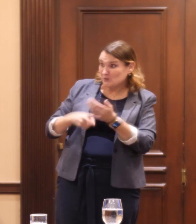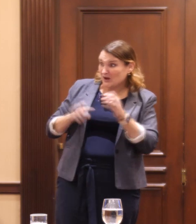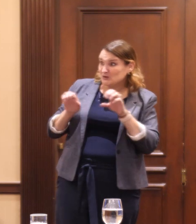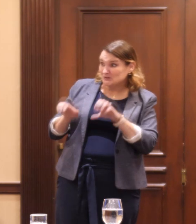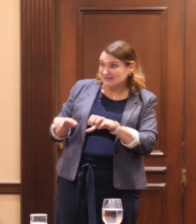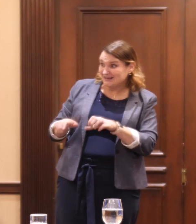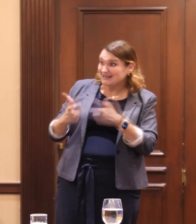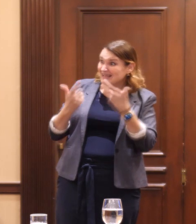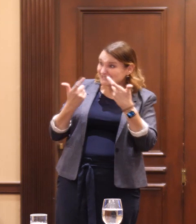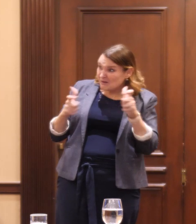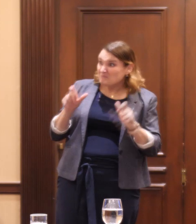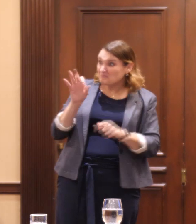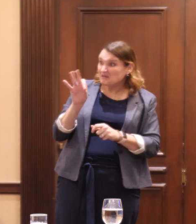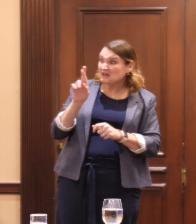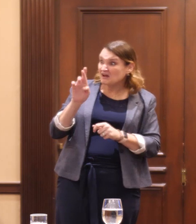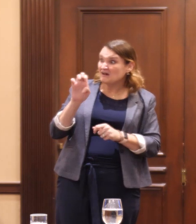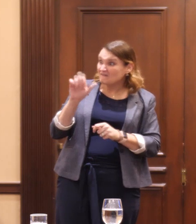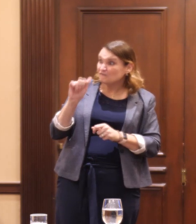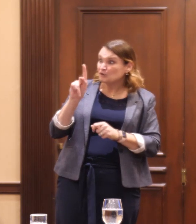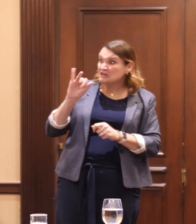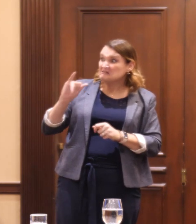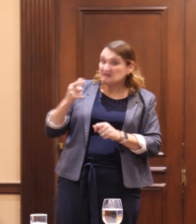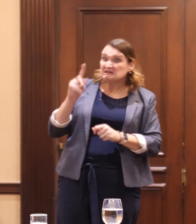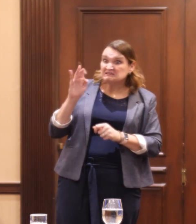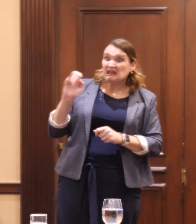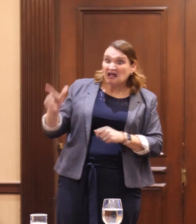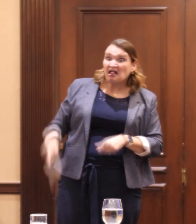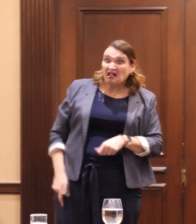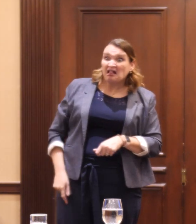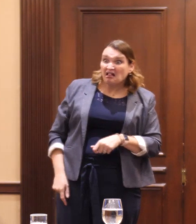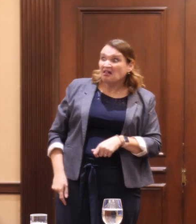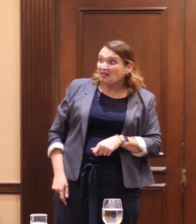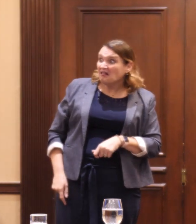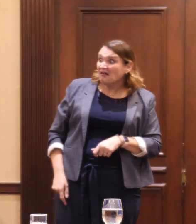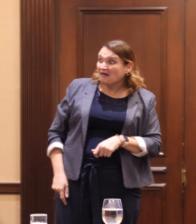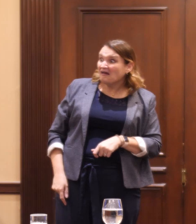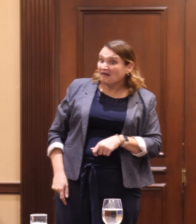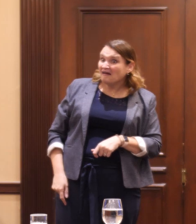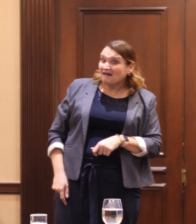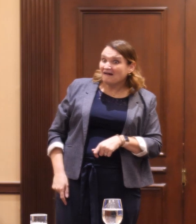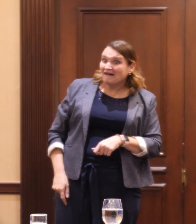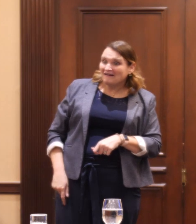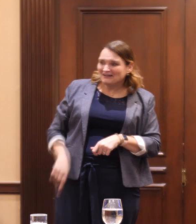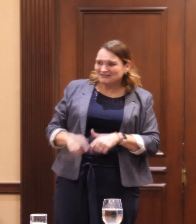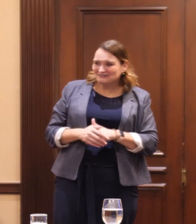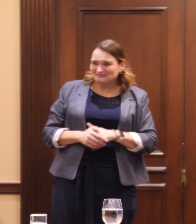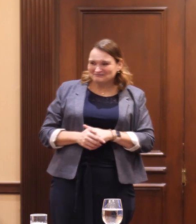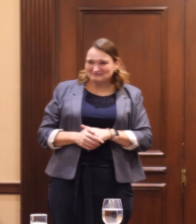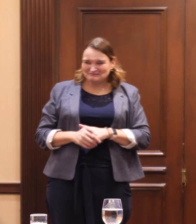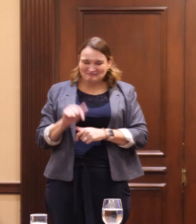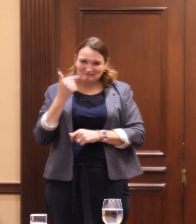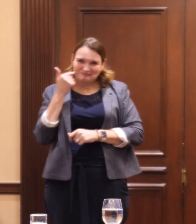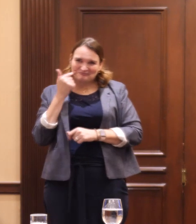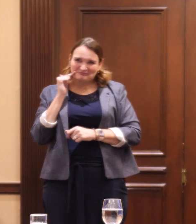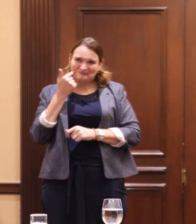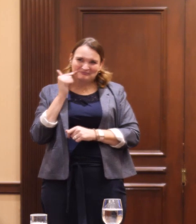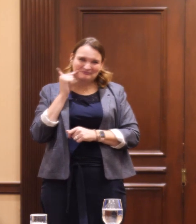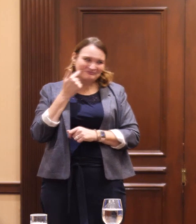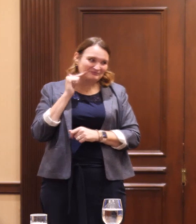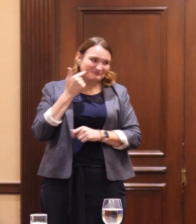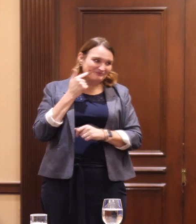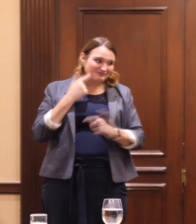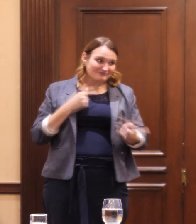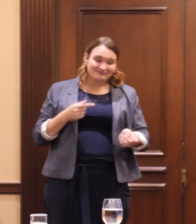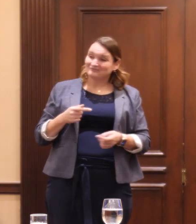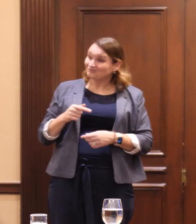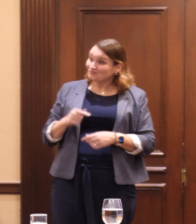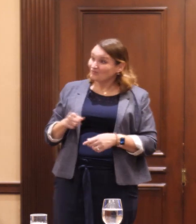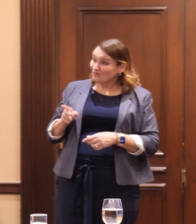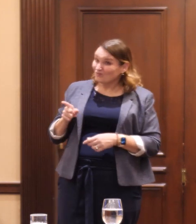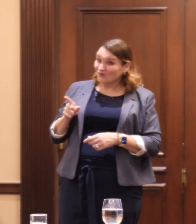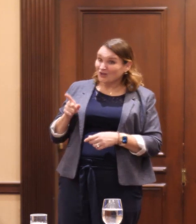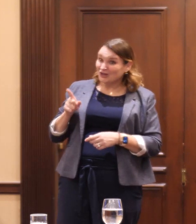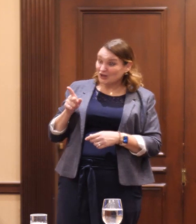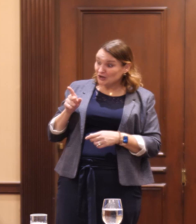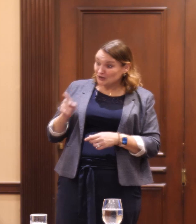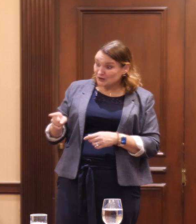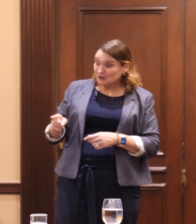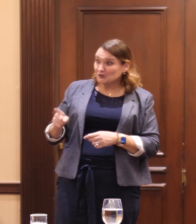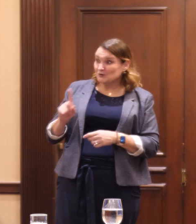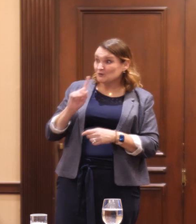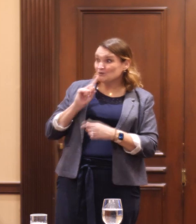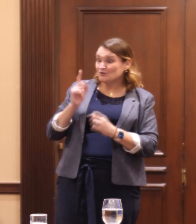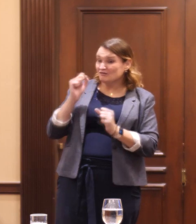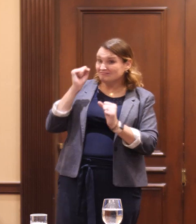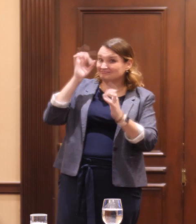a big frigging deal. We are so better off, we are so better off, we are so better off.